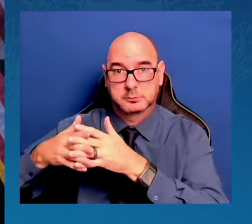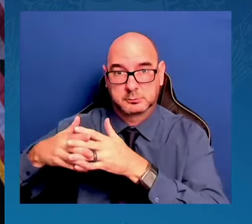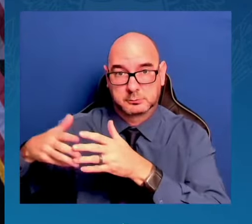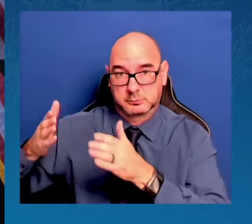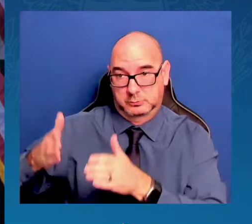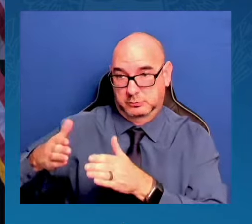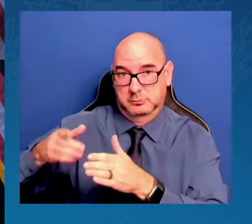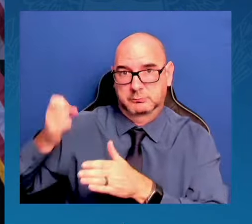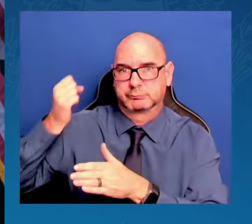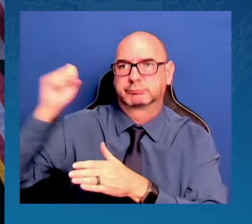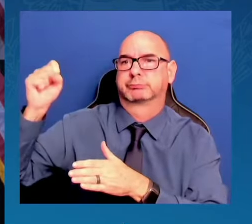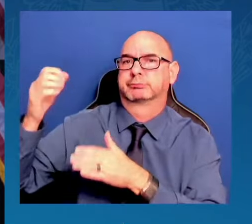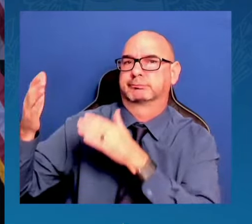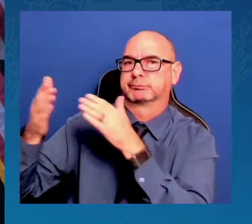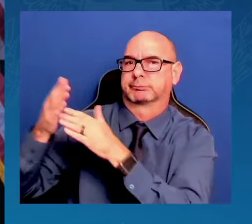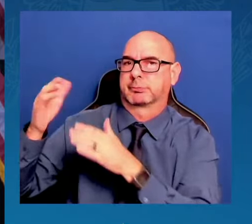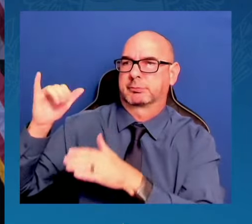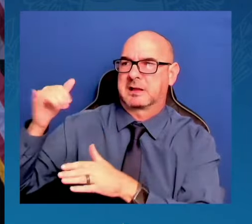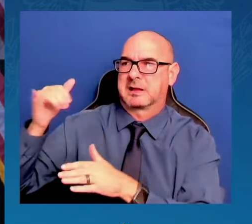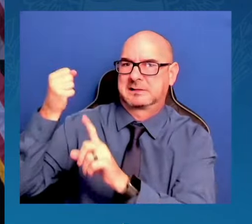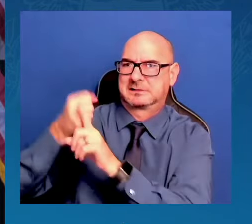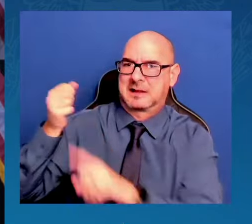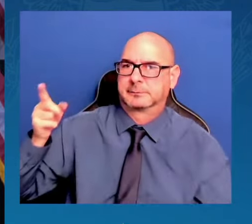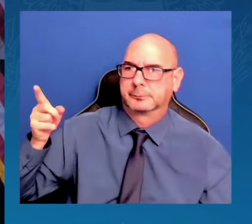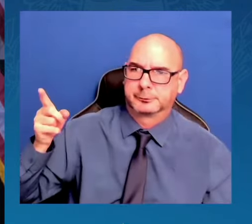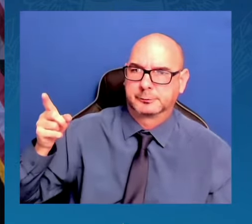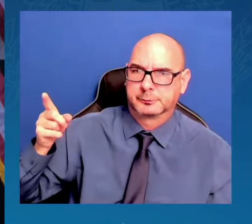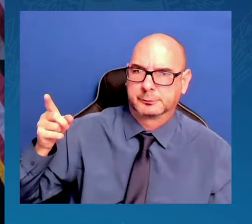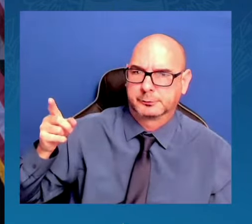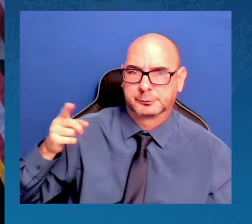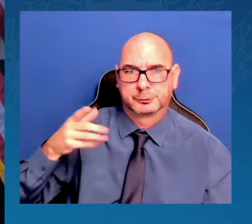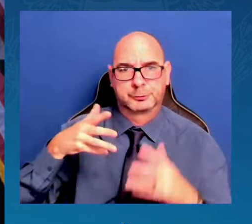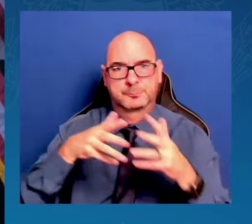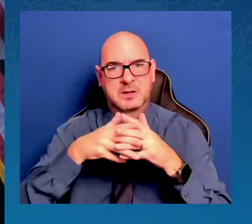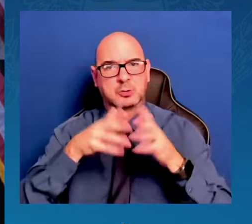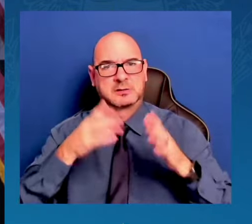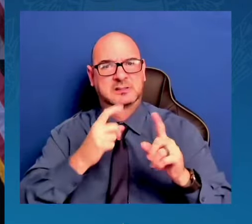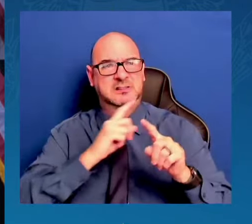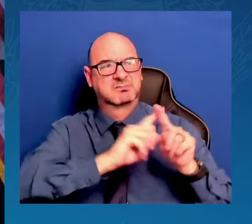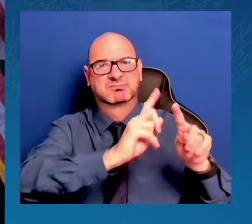Americans of every background, in every community have voiced their perspective: